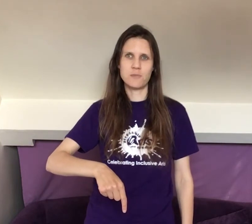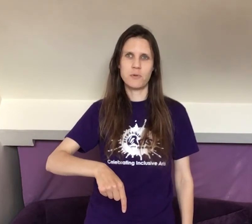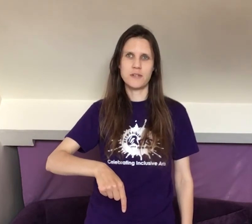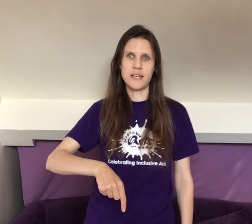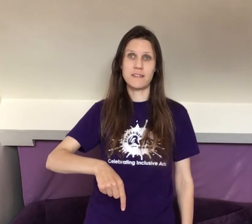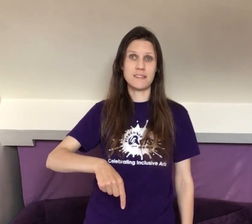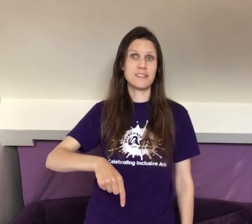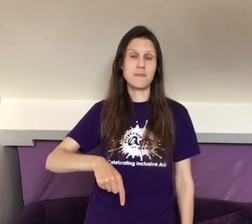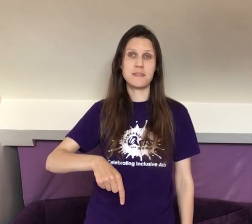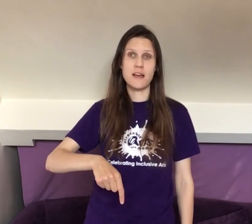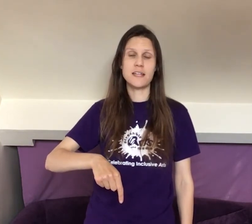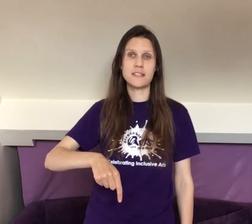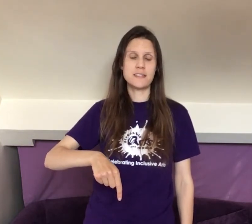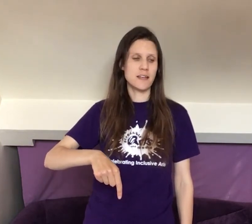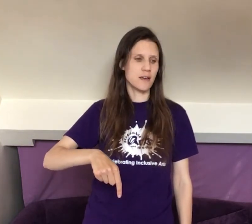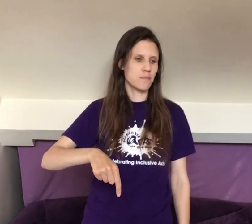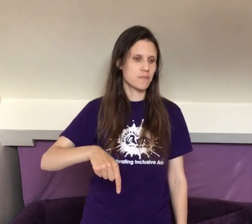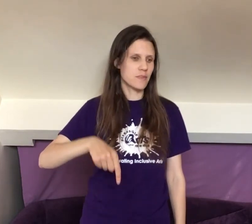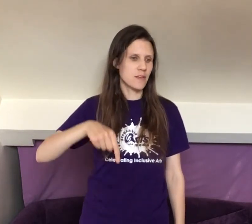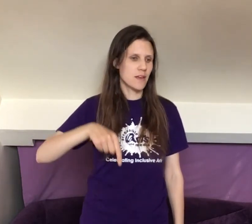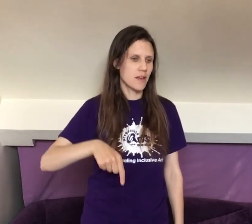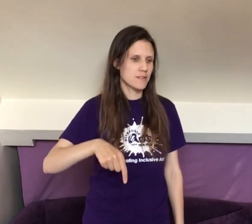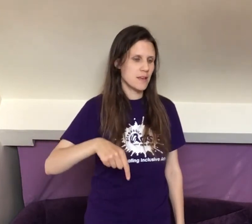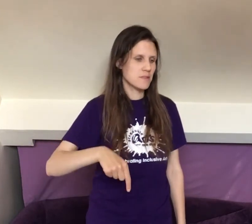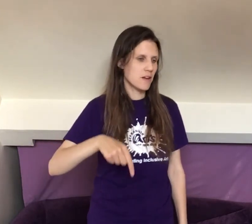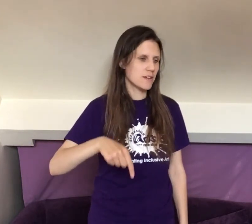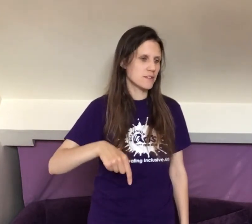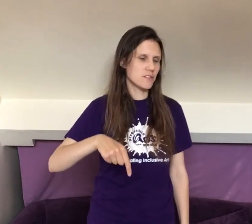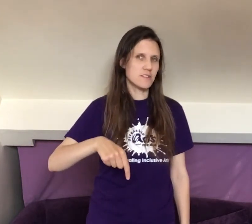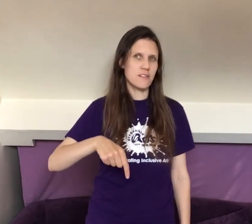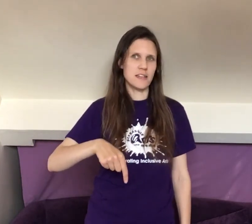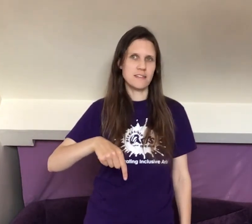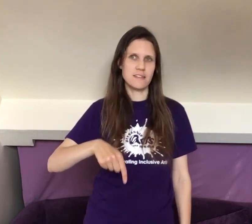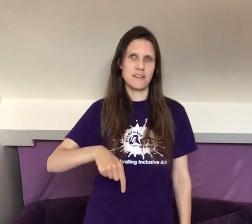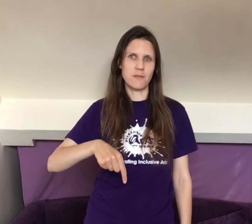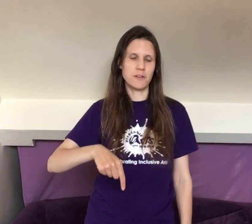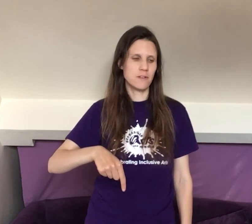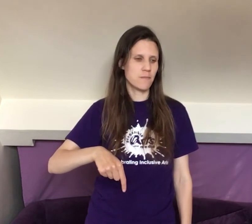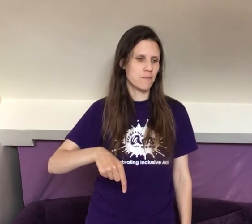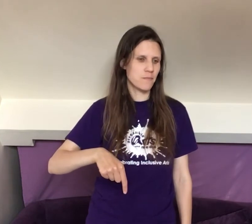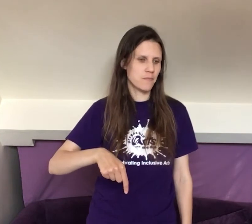You need to point down. That’s the same sign as same sign as for southerly isn’t it that one?